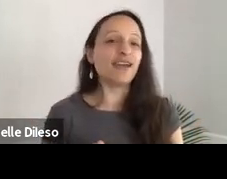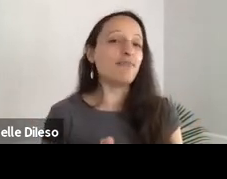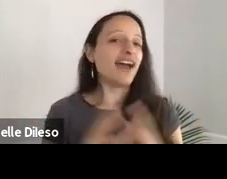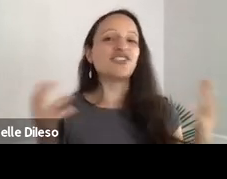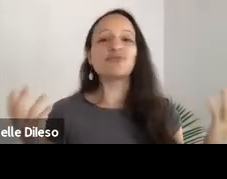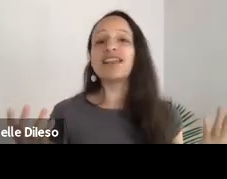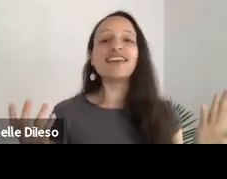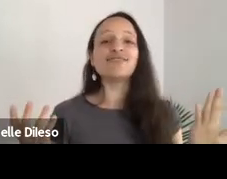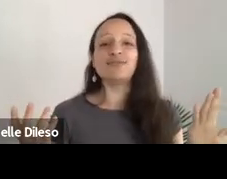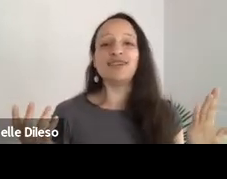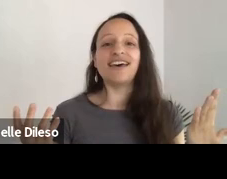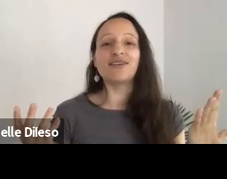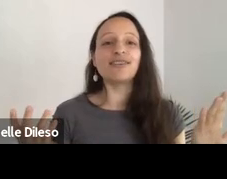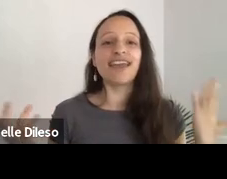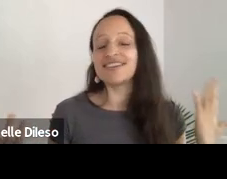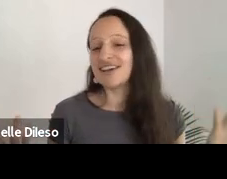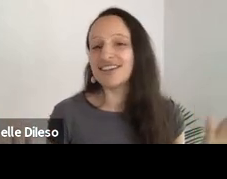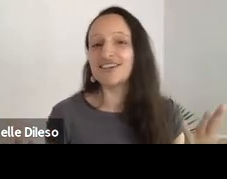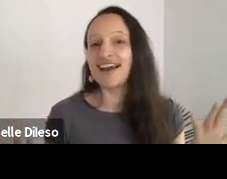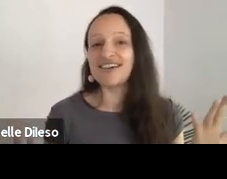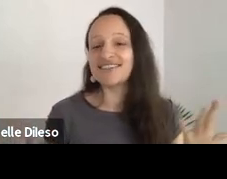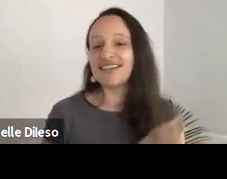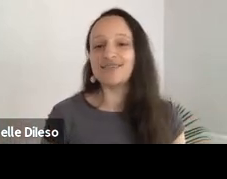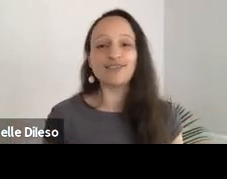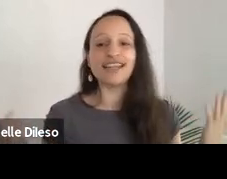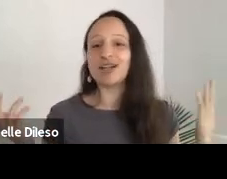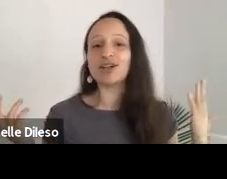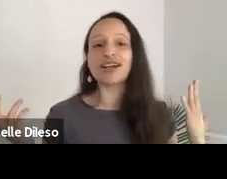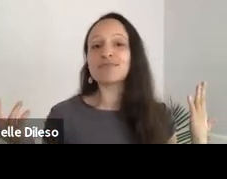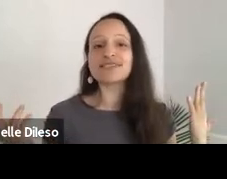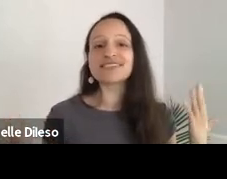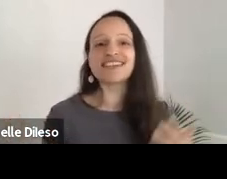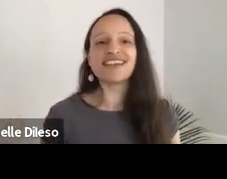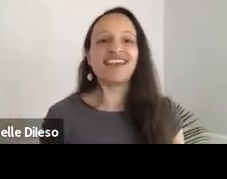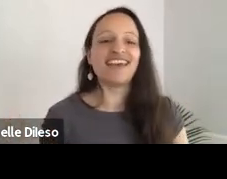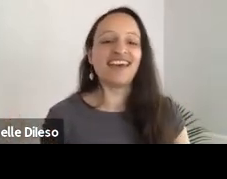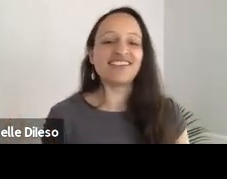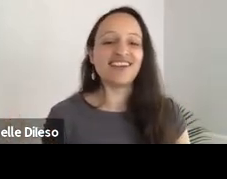We could imagine what life would be like with hands on the ground and feet on your hips.